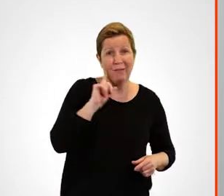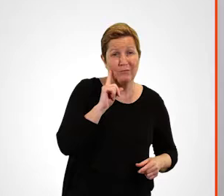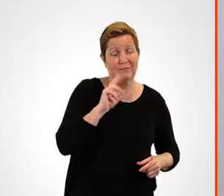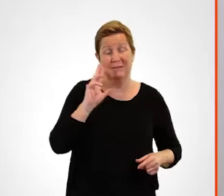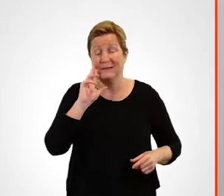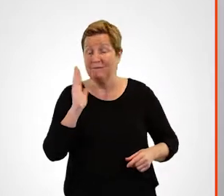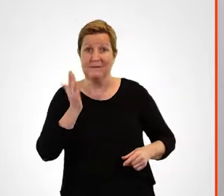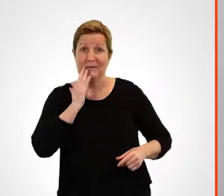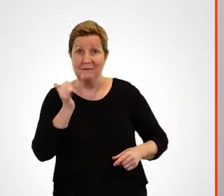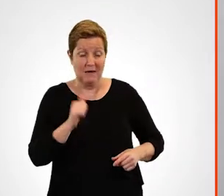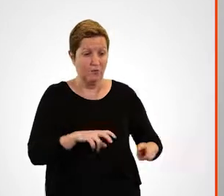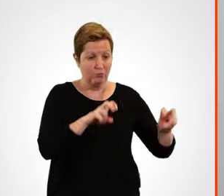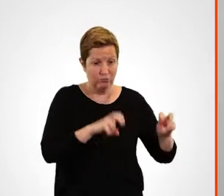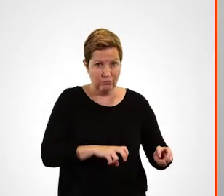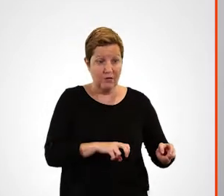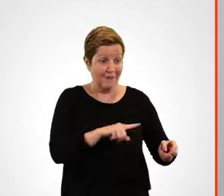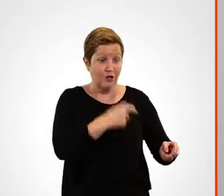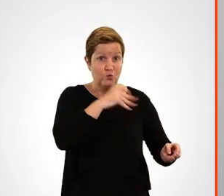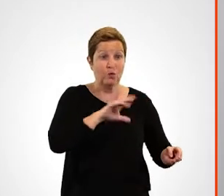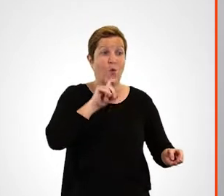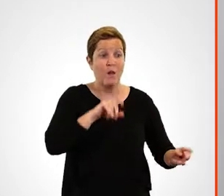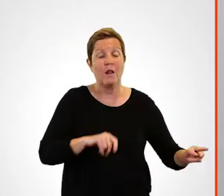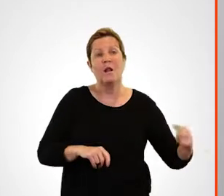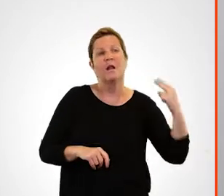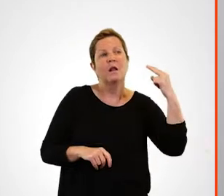Children tend to look at the face of a reader.